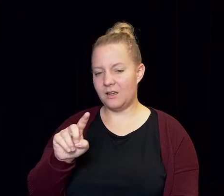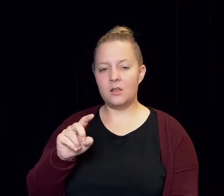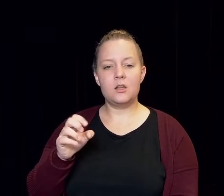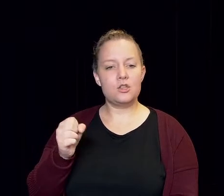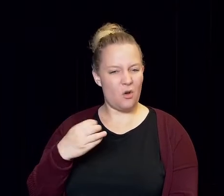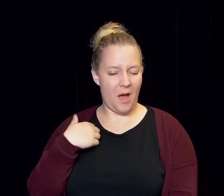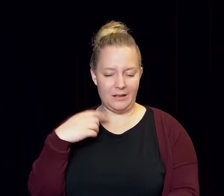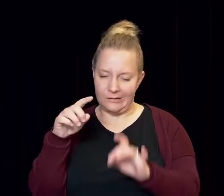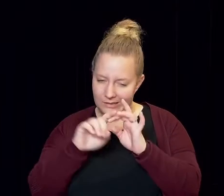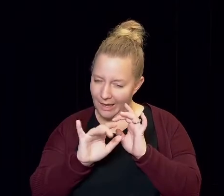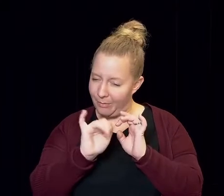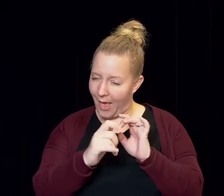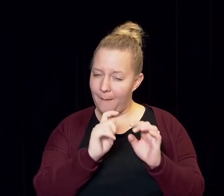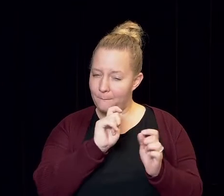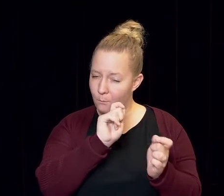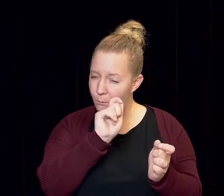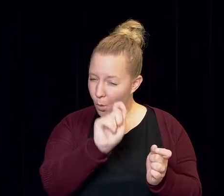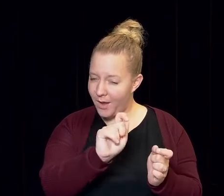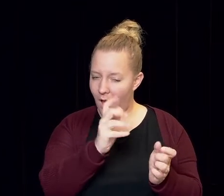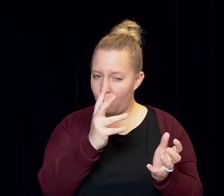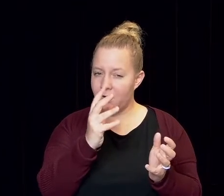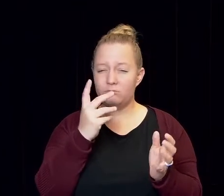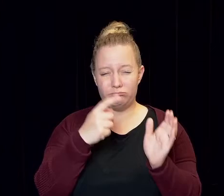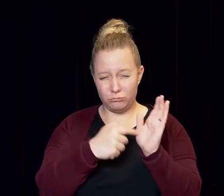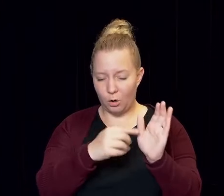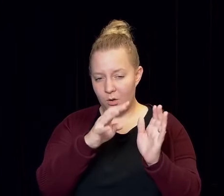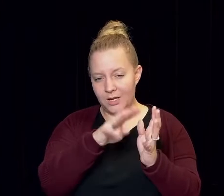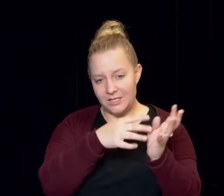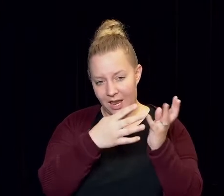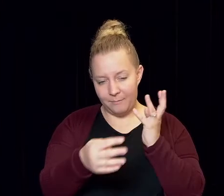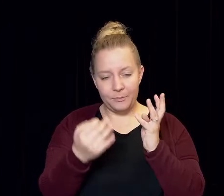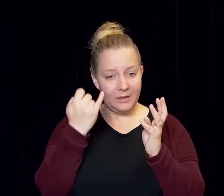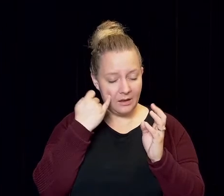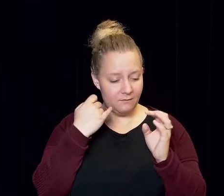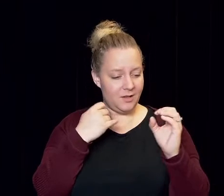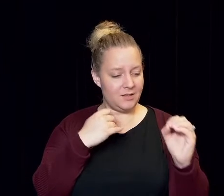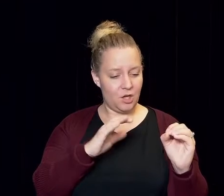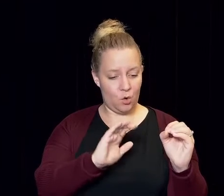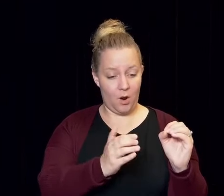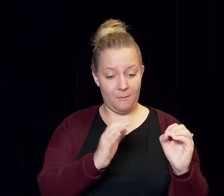But, I still wanted to show you that, in a table, if it goes through 0 comma 0 or if I don't